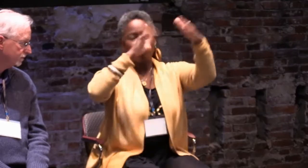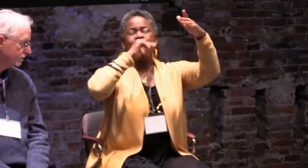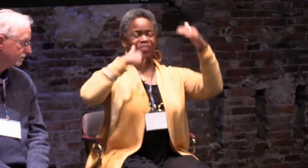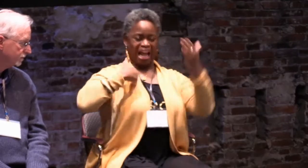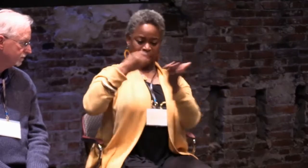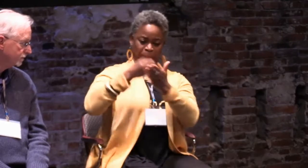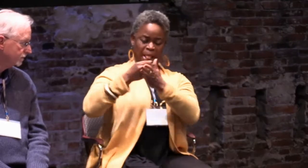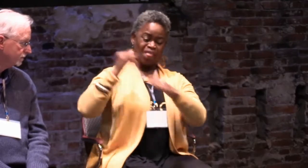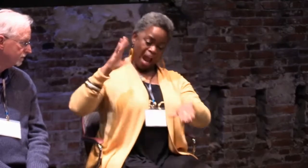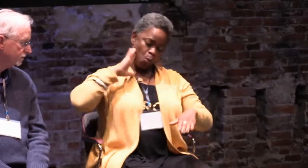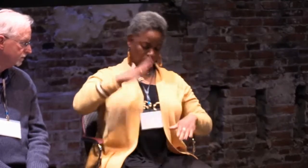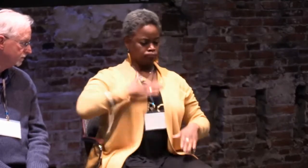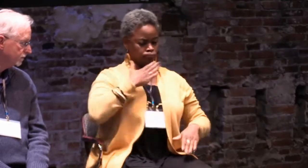There's funding to be had.